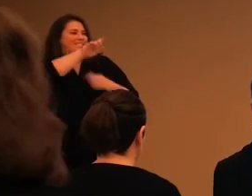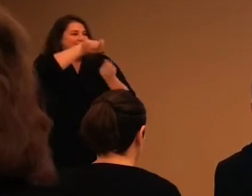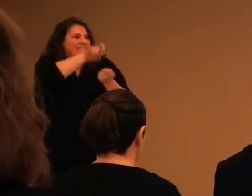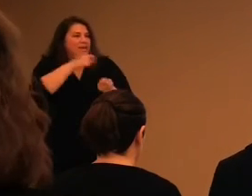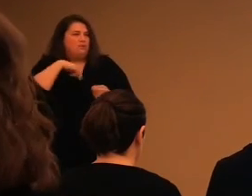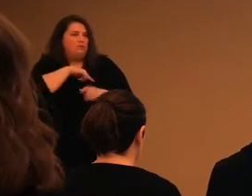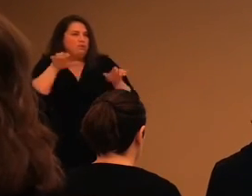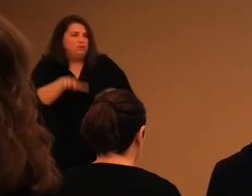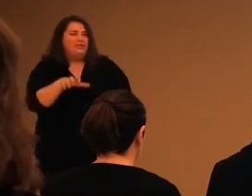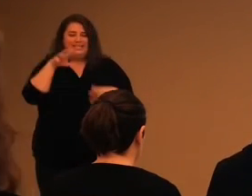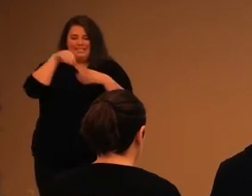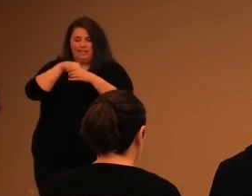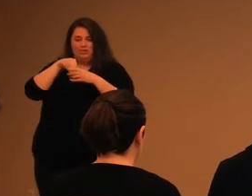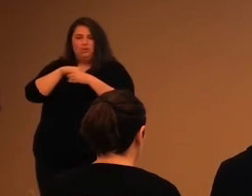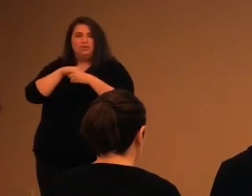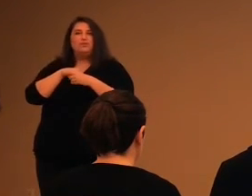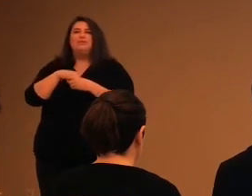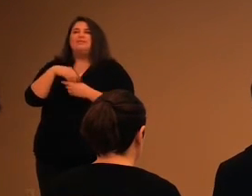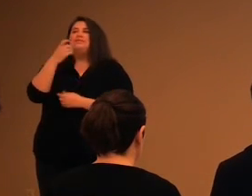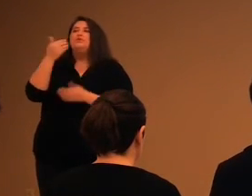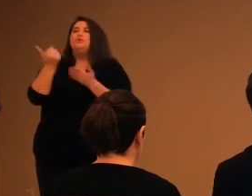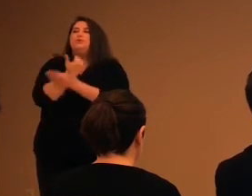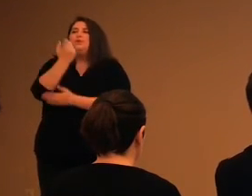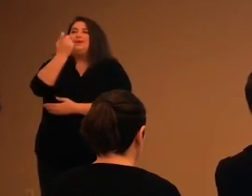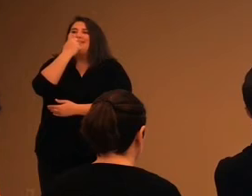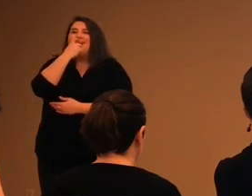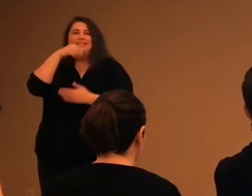This is the new glass entrance to the new museum. This is all you see